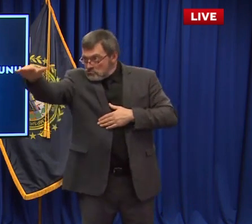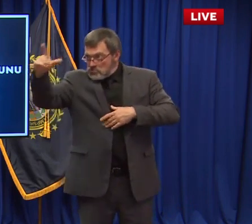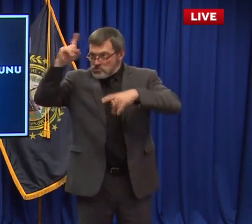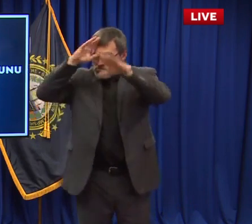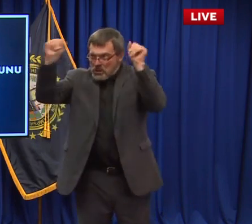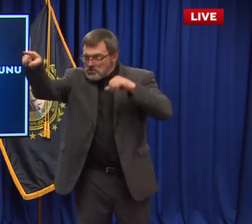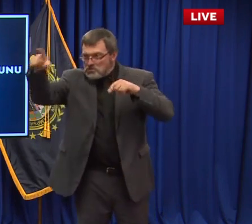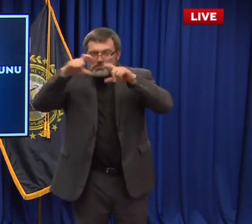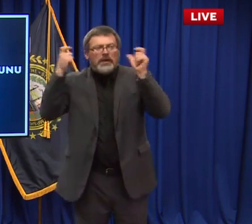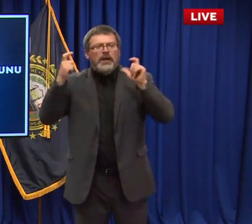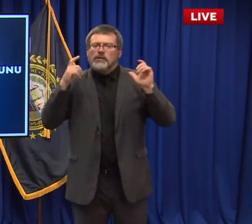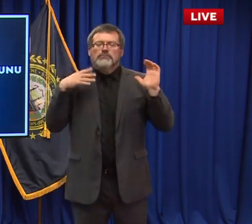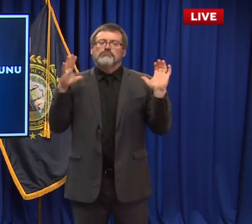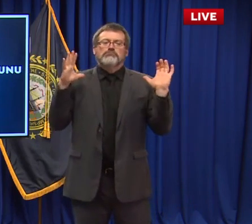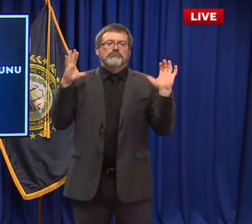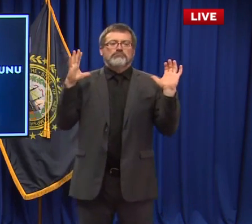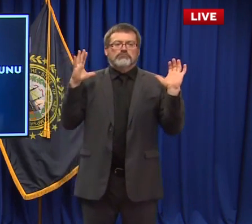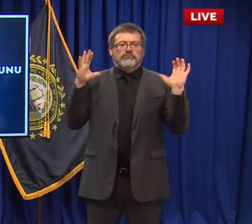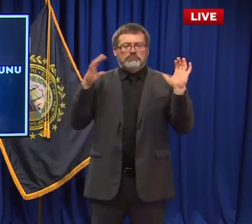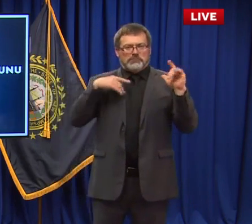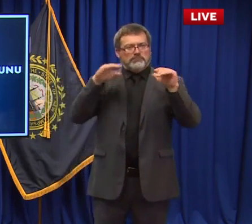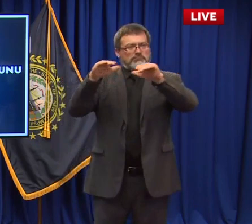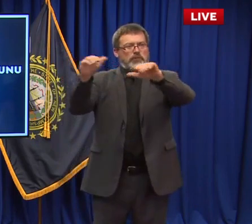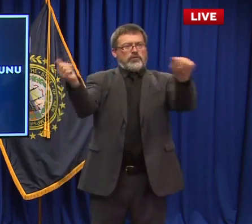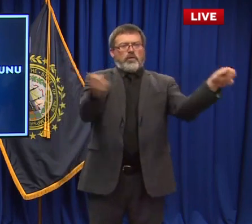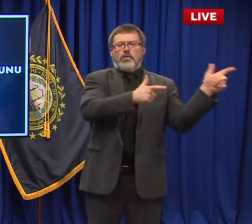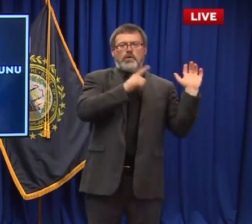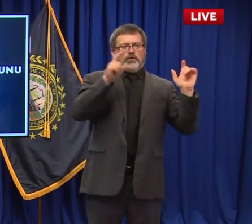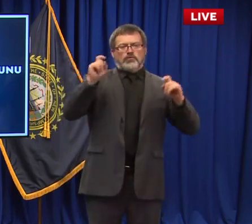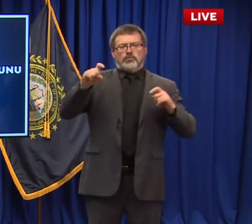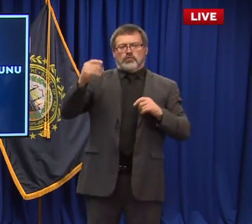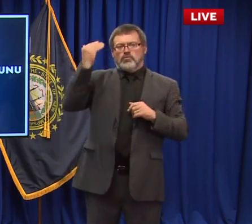I’M NOT GOING TO MAKE A RULE FOR THE PRESIDENT OR FOR THE PUBLIC.